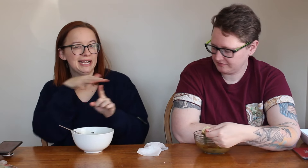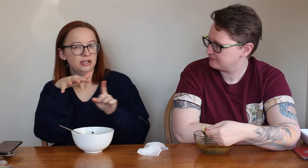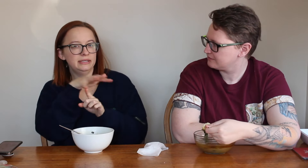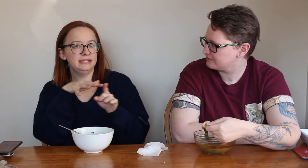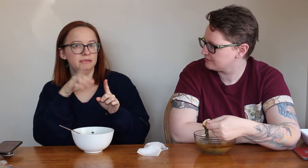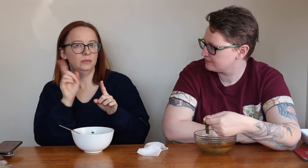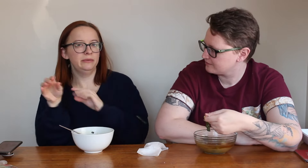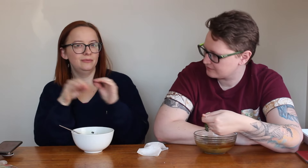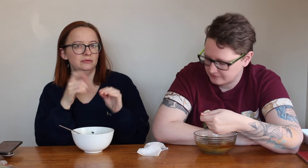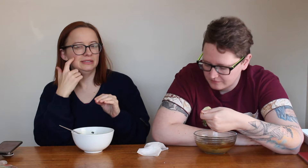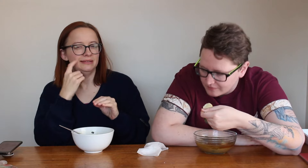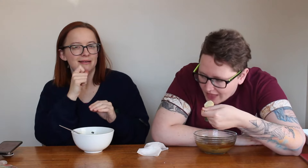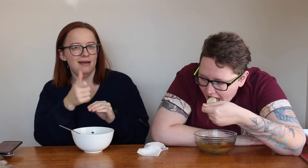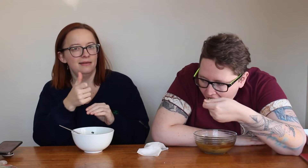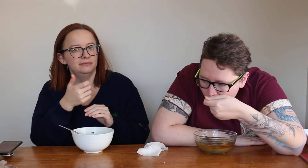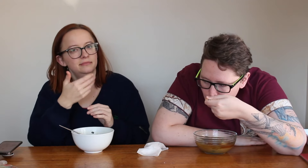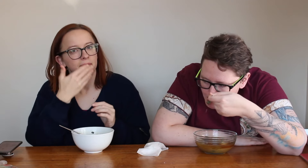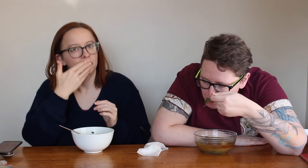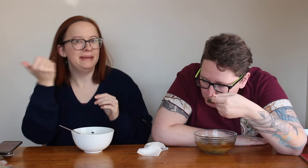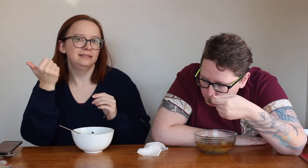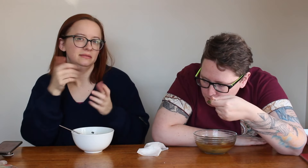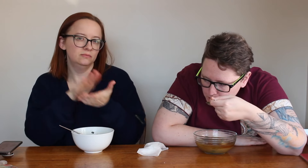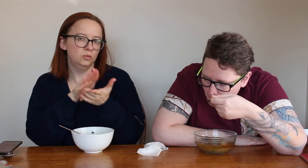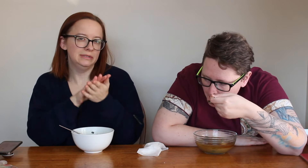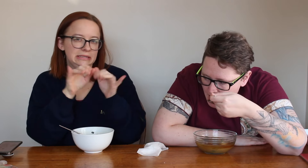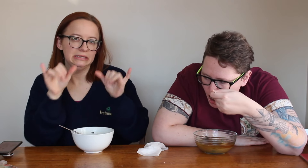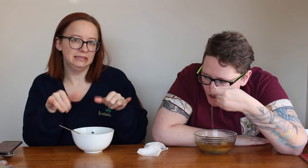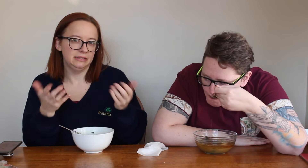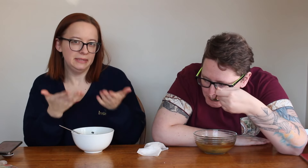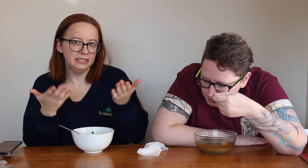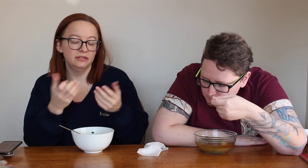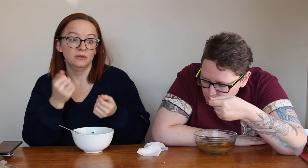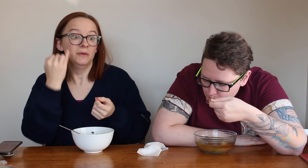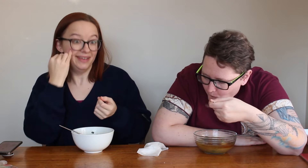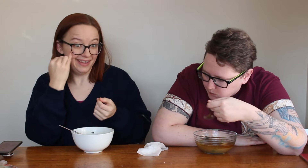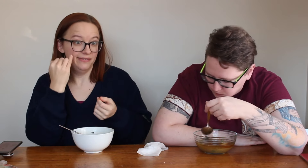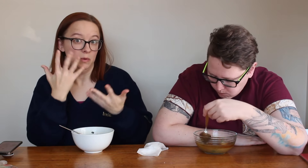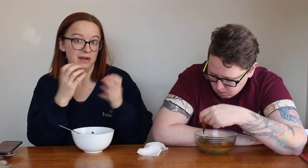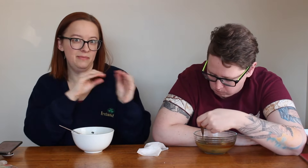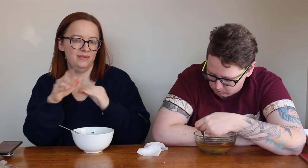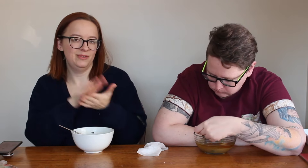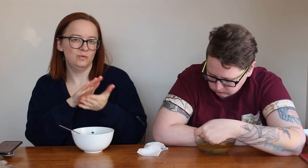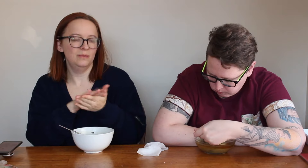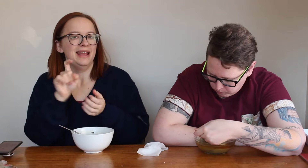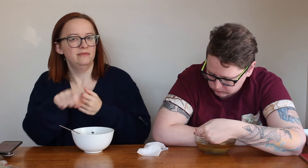I want him to learn things from all perspectives of history. You know I think that was one of my biggest things. So yeah. Yeah.